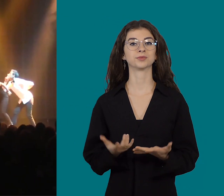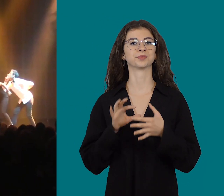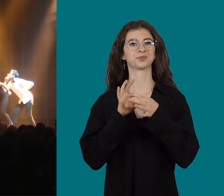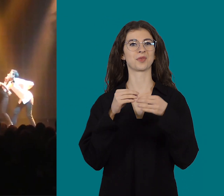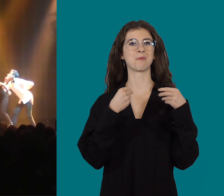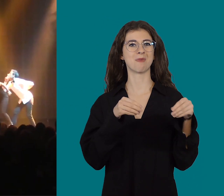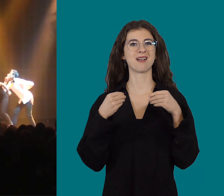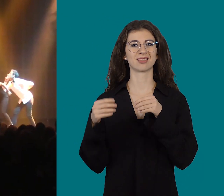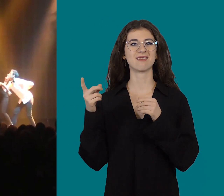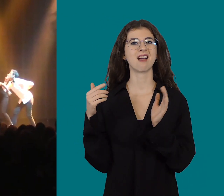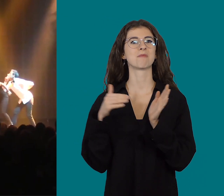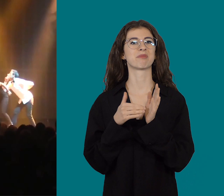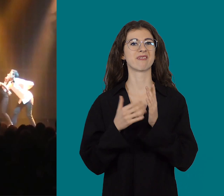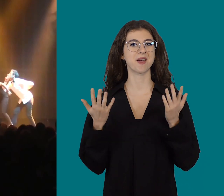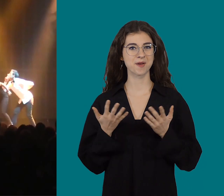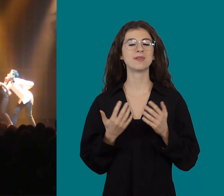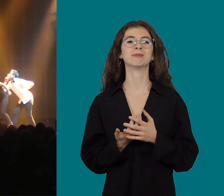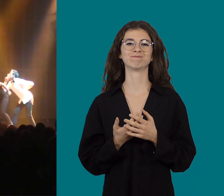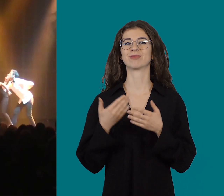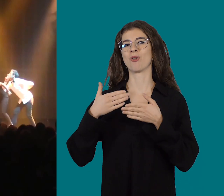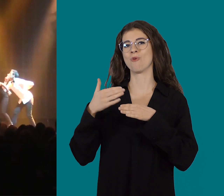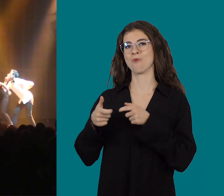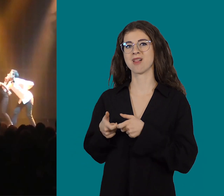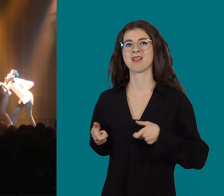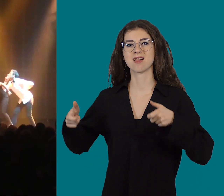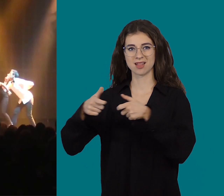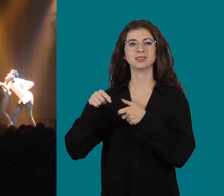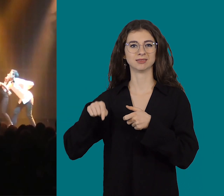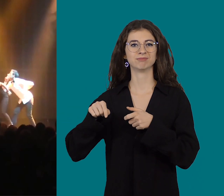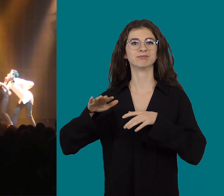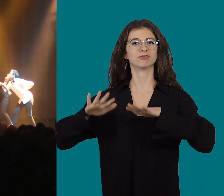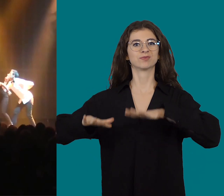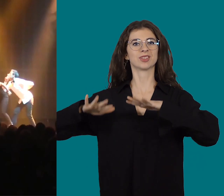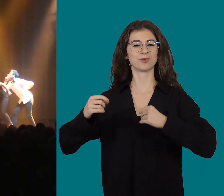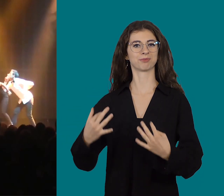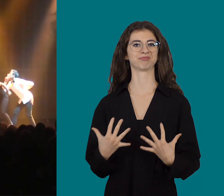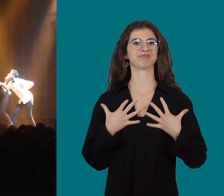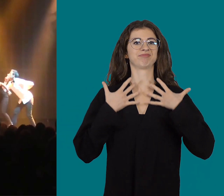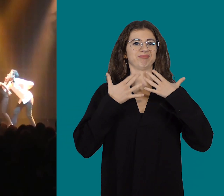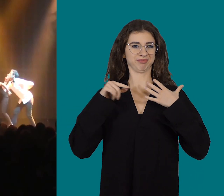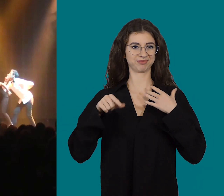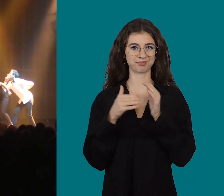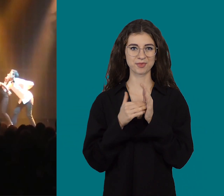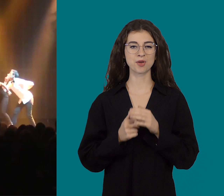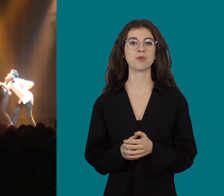Among the materials she needs is a wooden platform which transmits vibrations well.